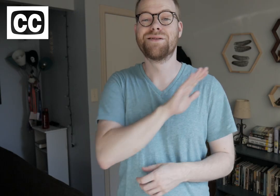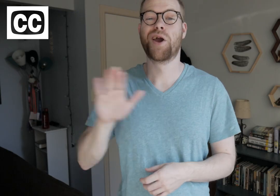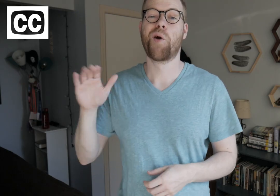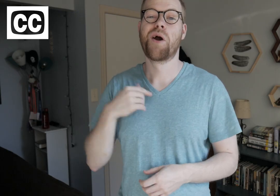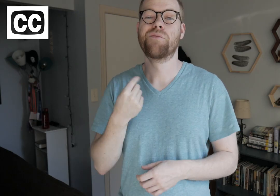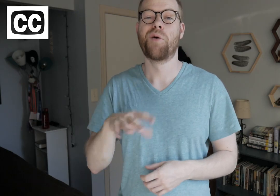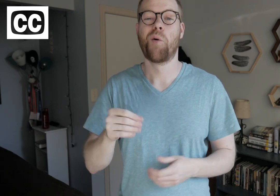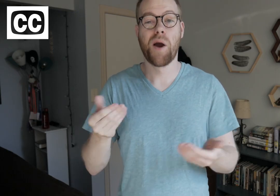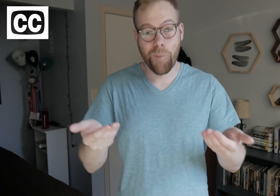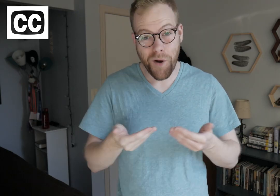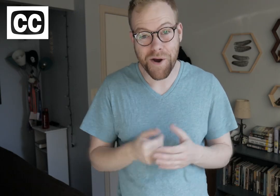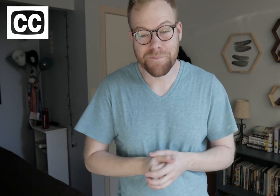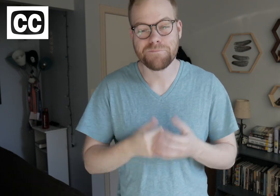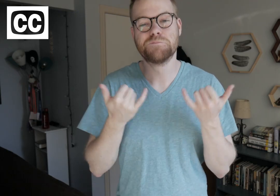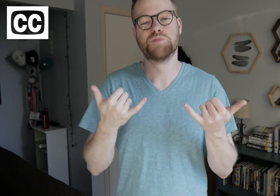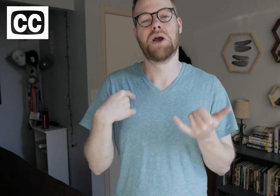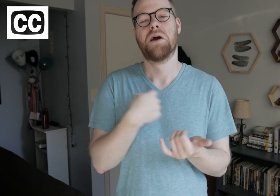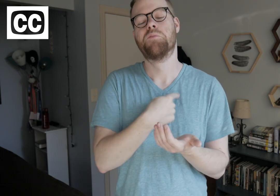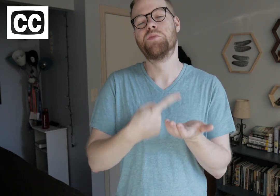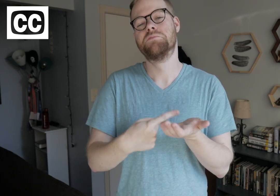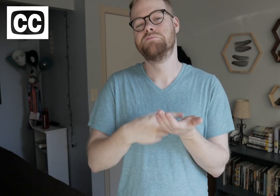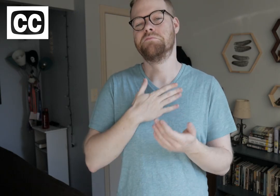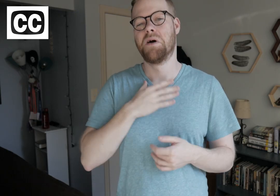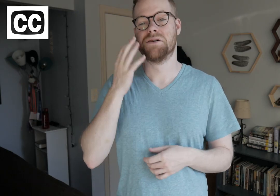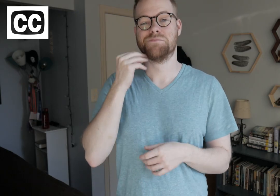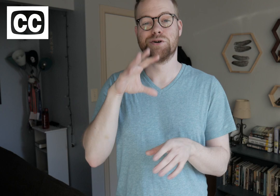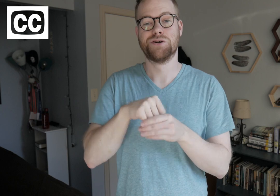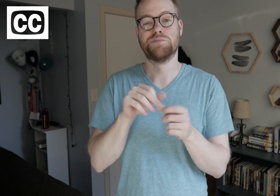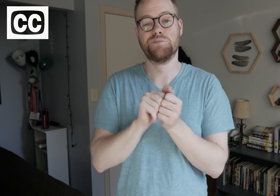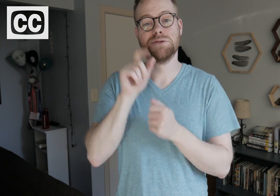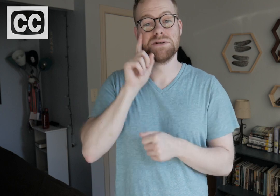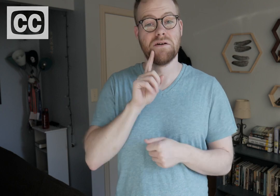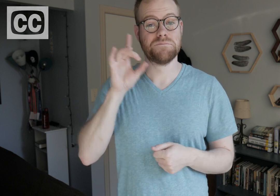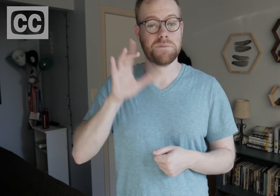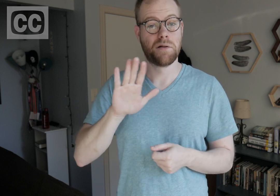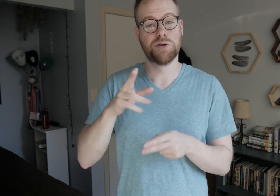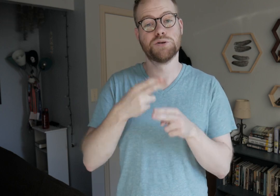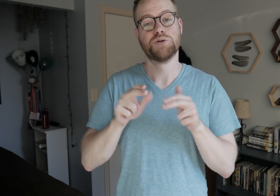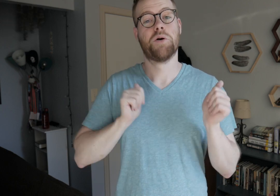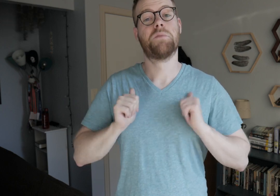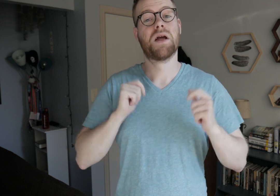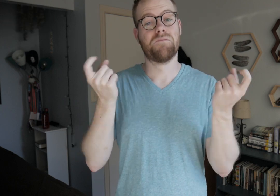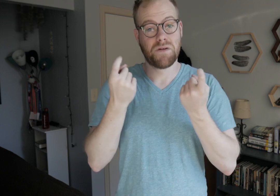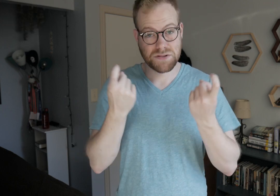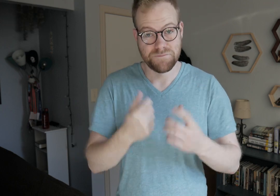Hello, I’m Rogan and welcome! Today I’ll be talking about my experience being involved with Deaf Spotlight’s Short Play Festival.